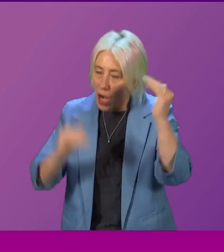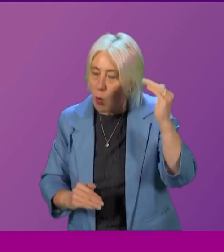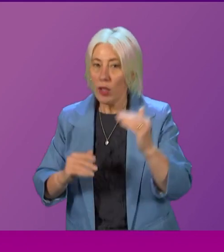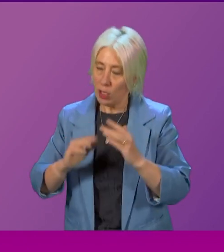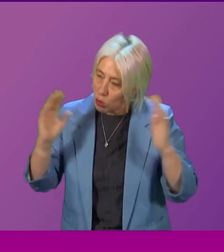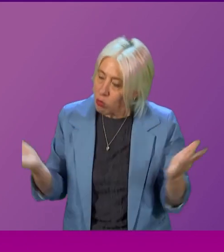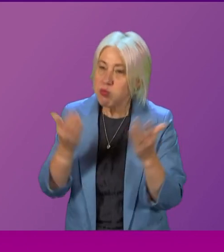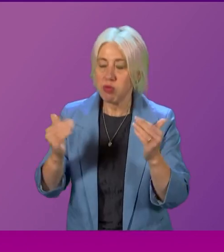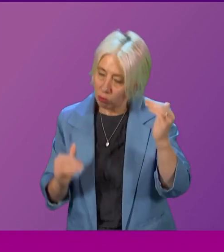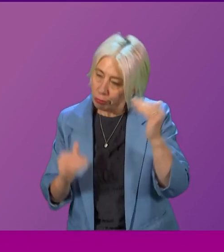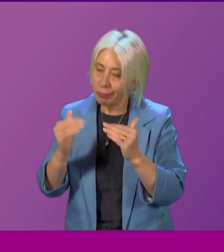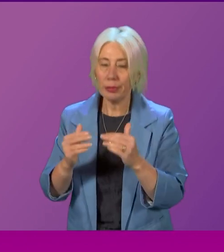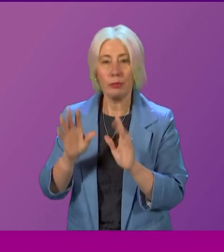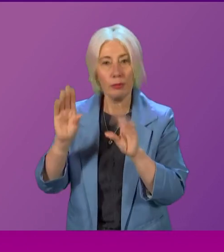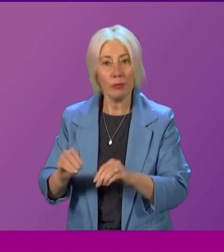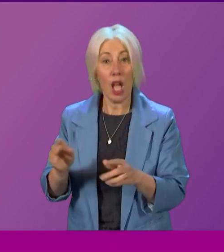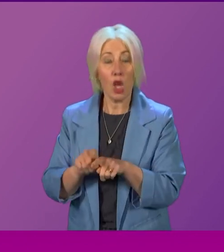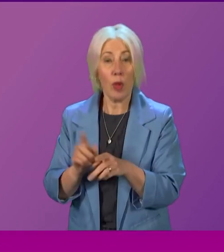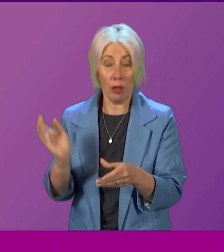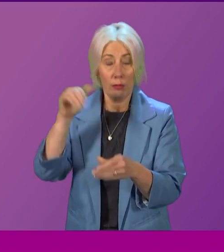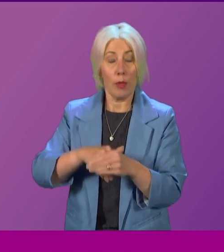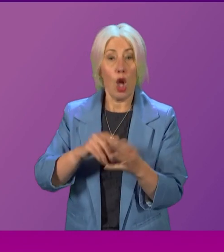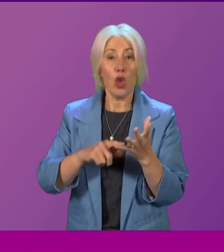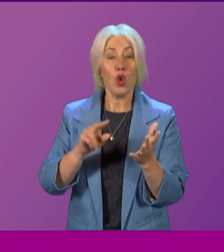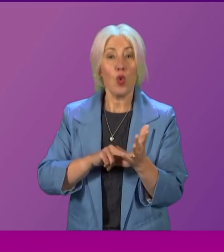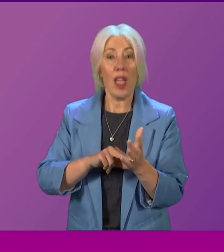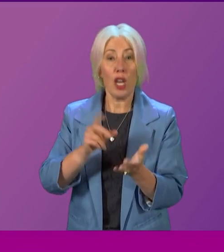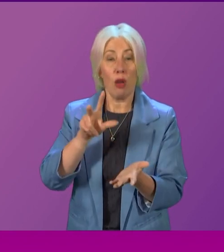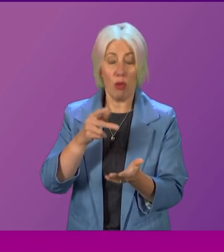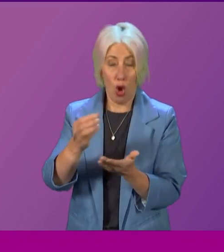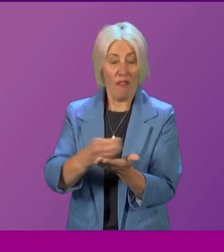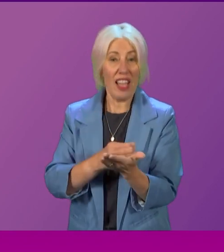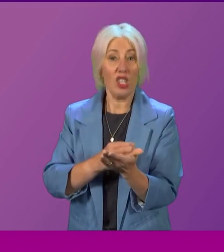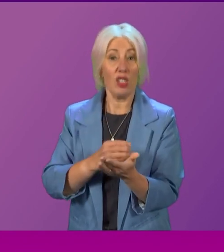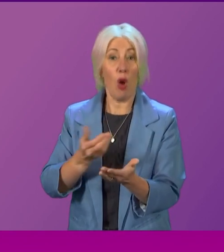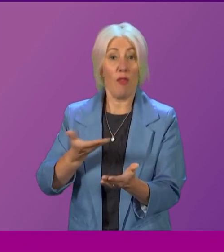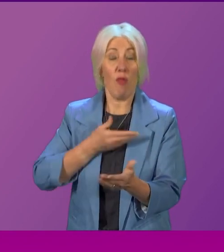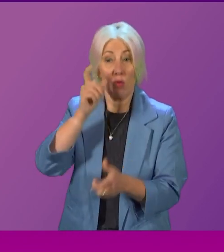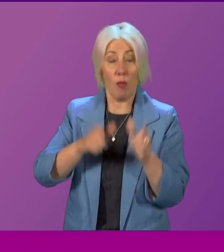We have committed to incorporating the UN convention on the rights of persons with disabilities into Scots law.